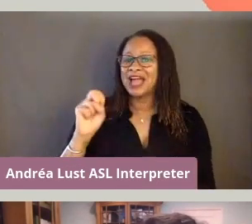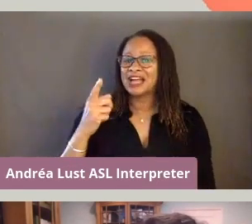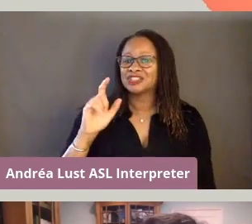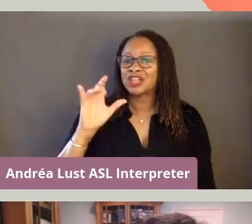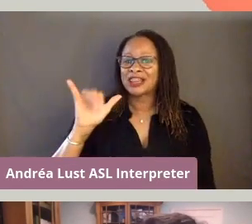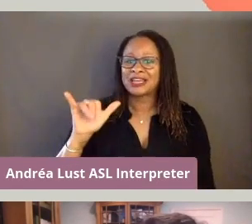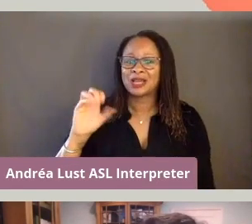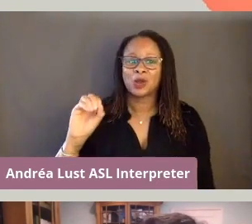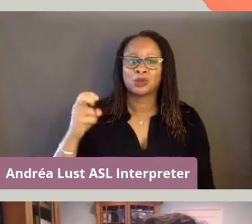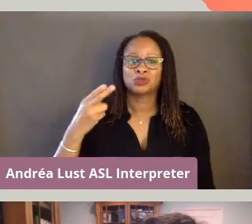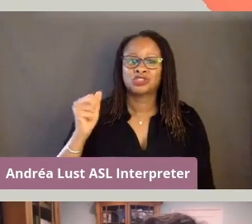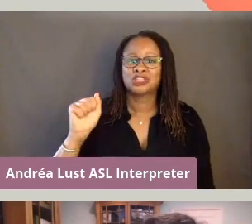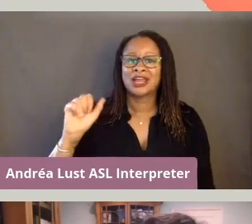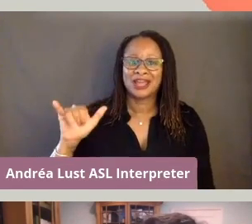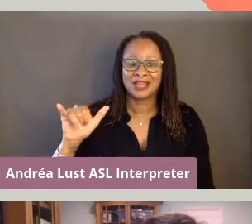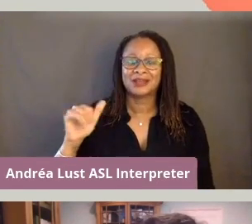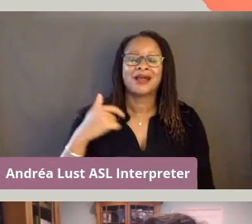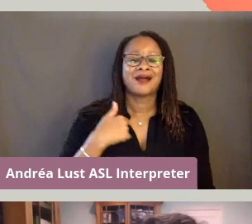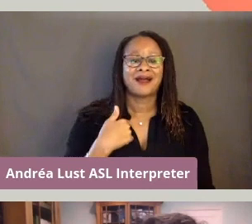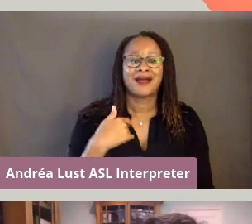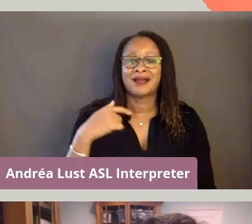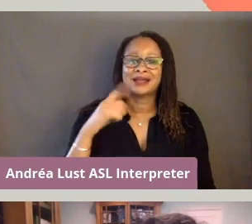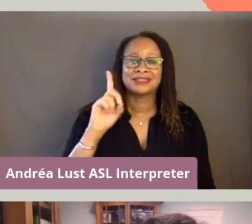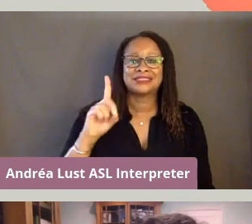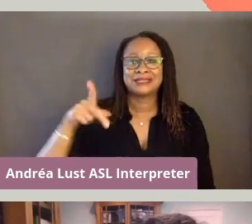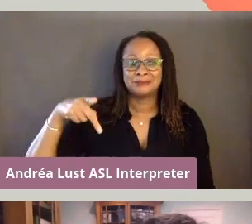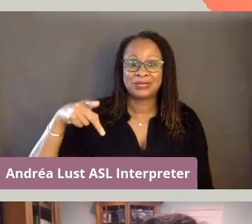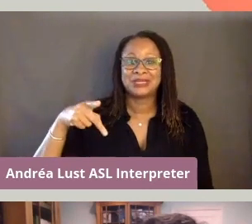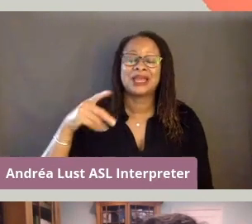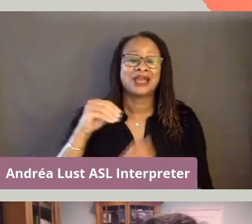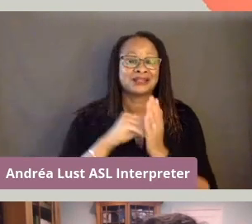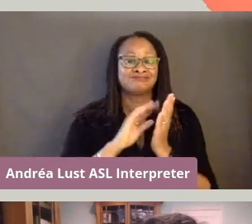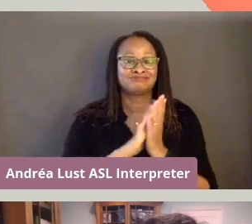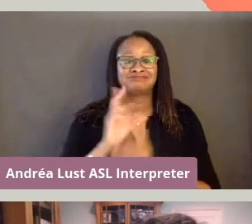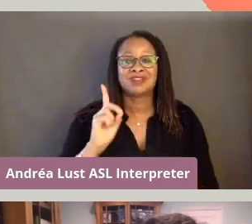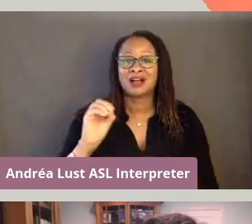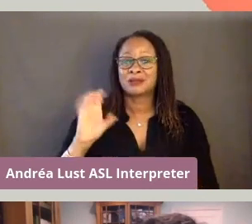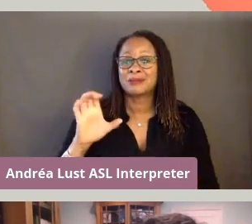I am a DP and documentarian based in Chicago,